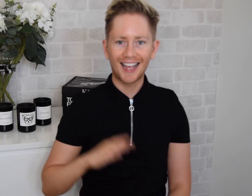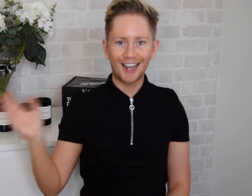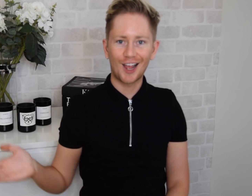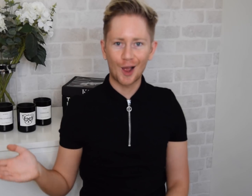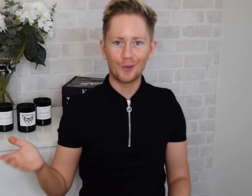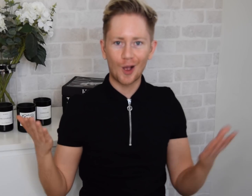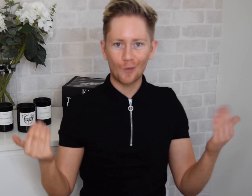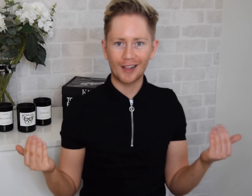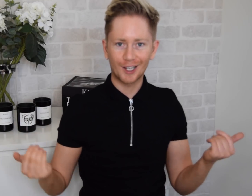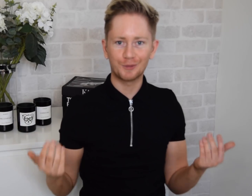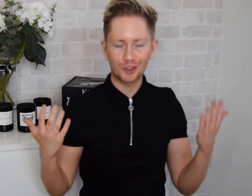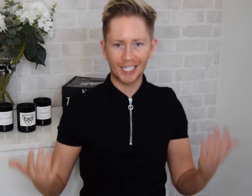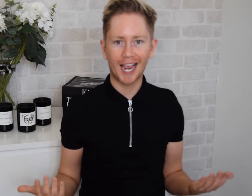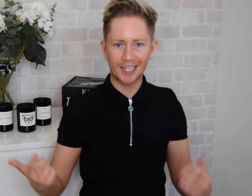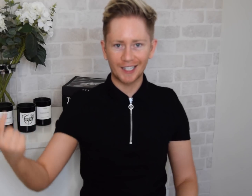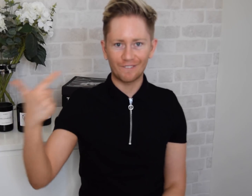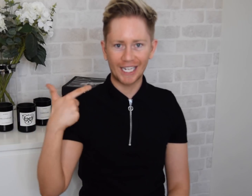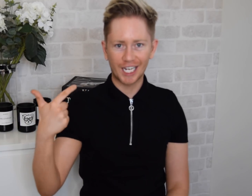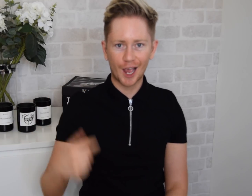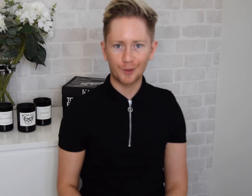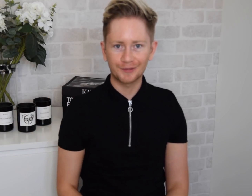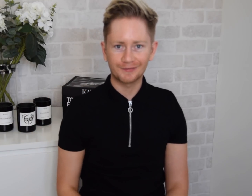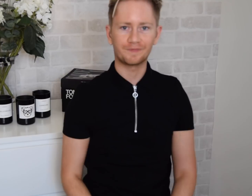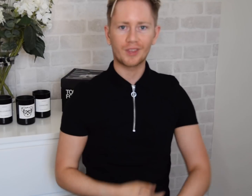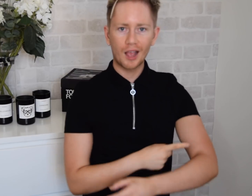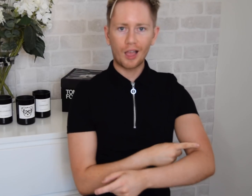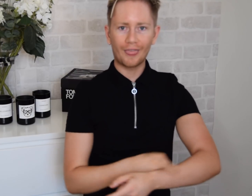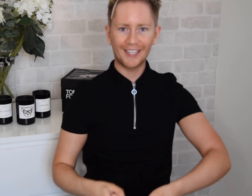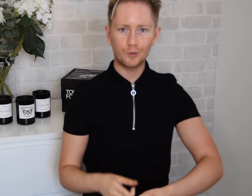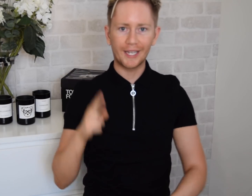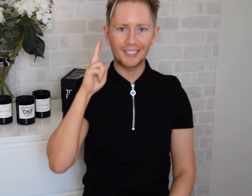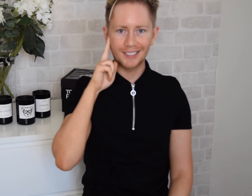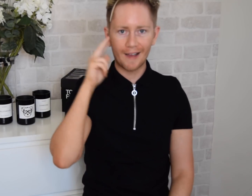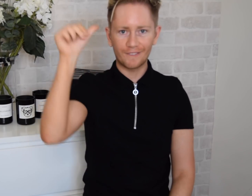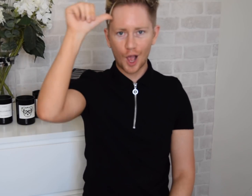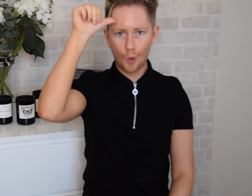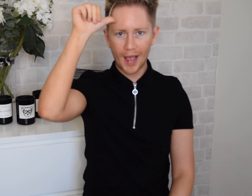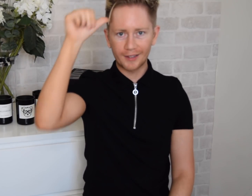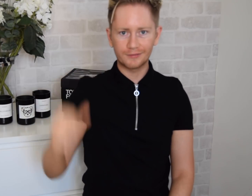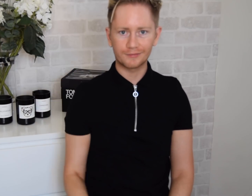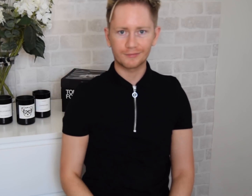Hello! Welcome to today's video! This week is Deaf Awareness Week.